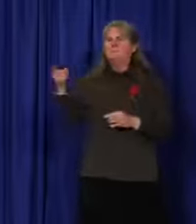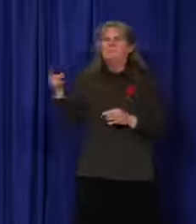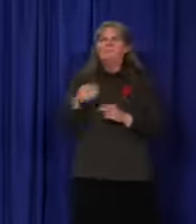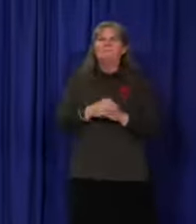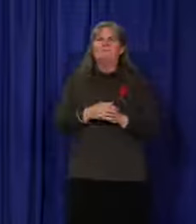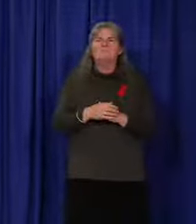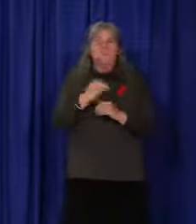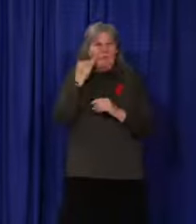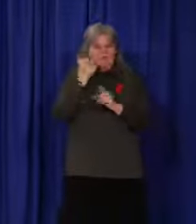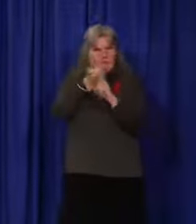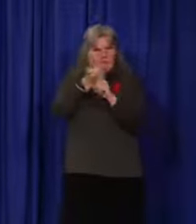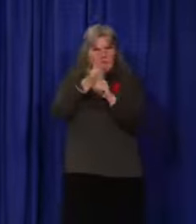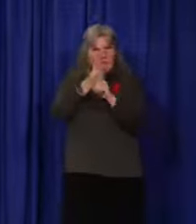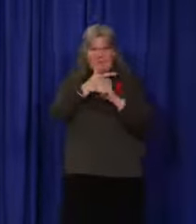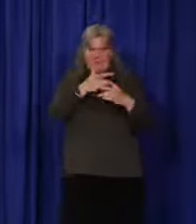everyone for your time today.